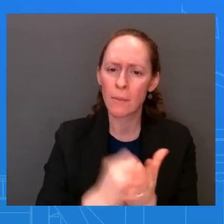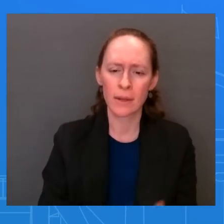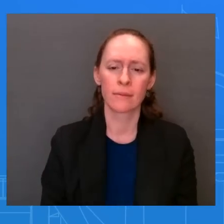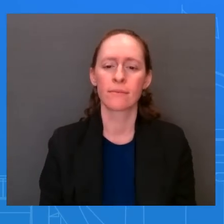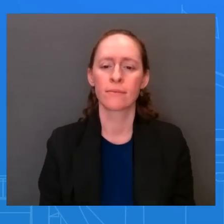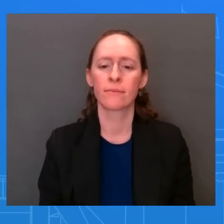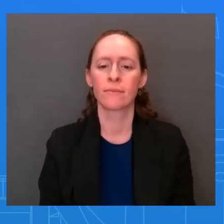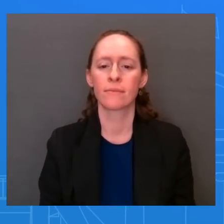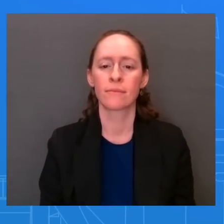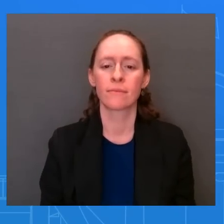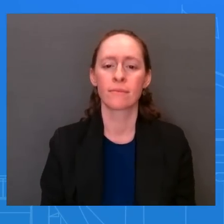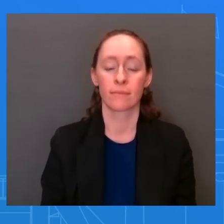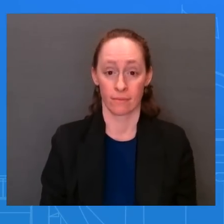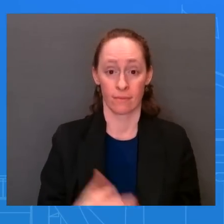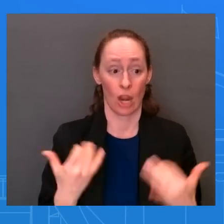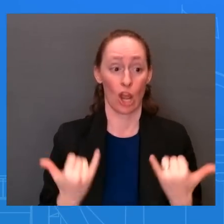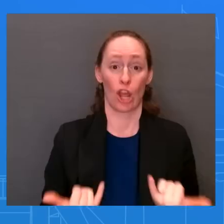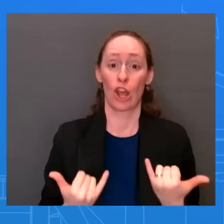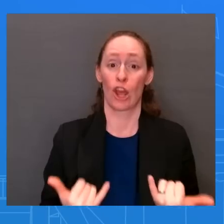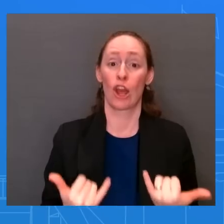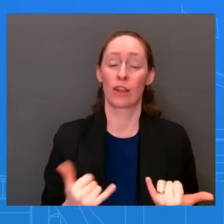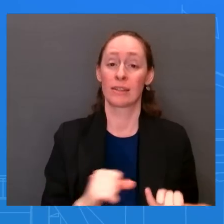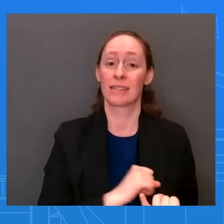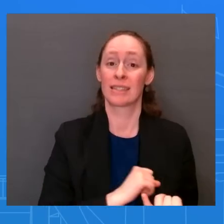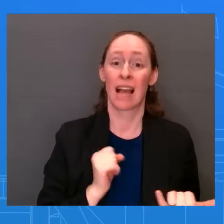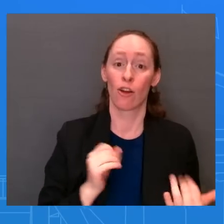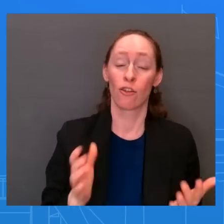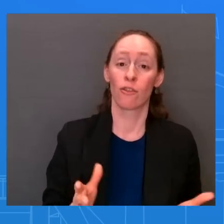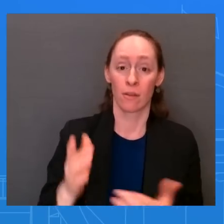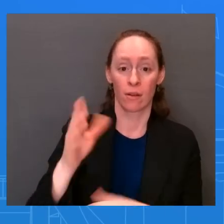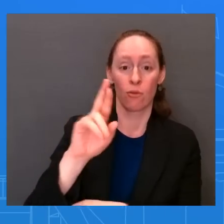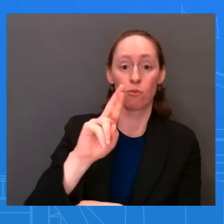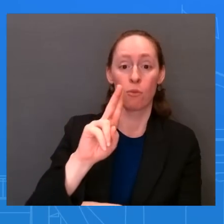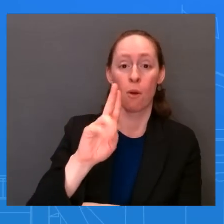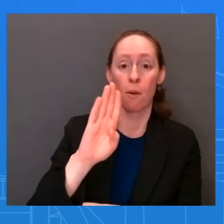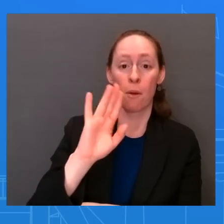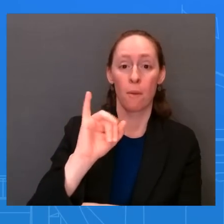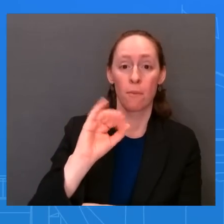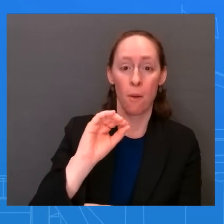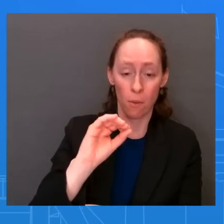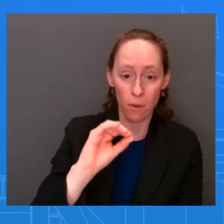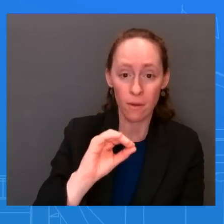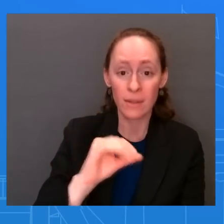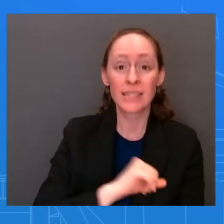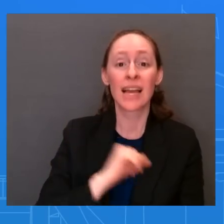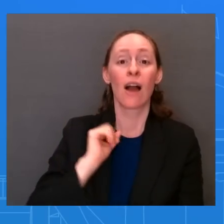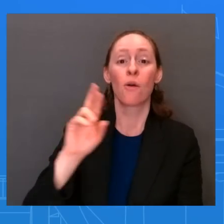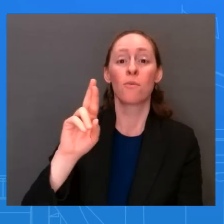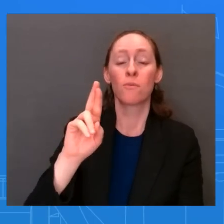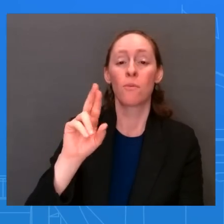a "really bad idea" and "disaster." And in 2011, then-Treasury Secretary Tim Geithner